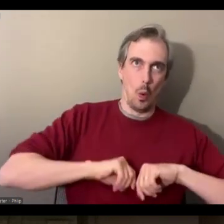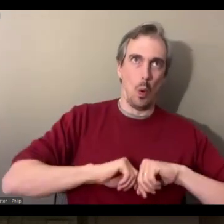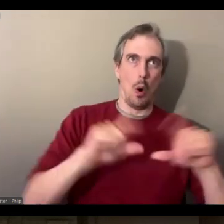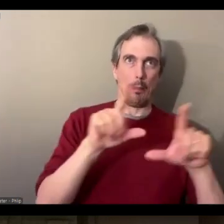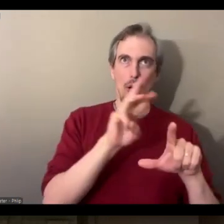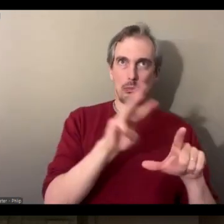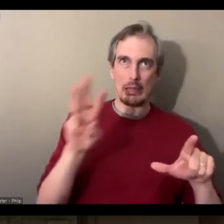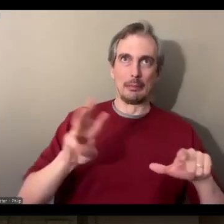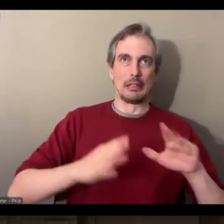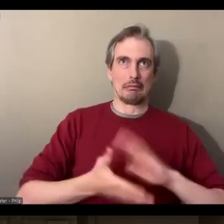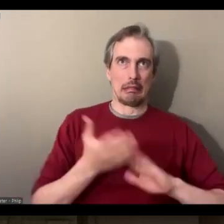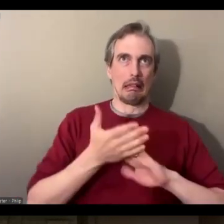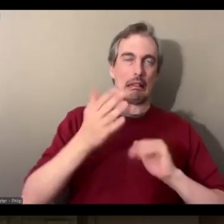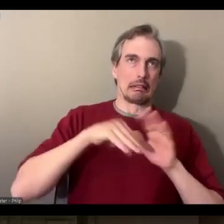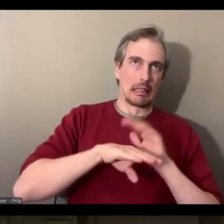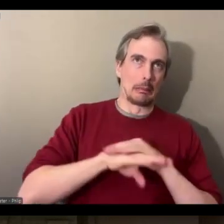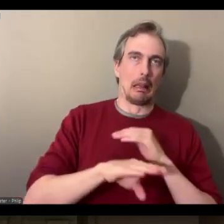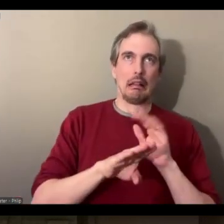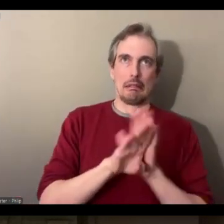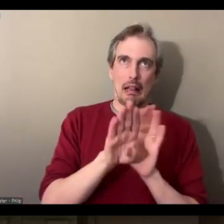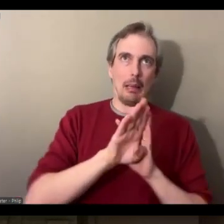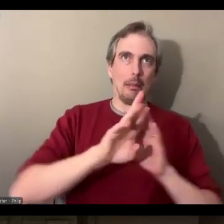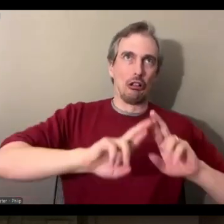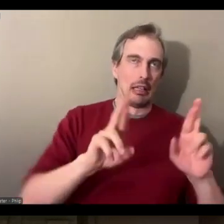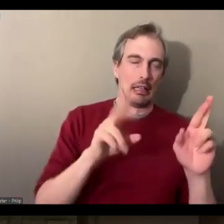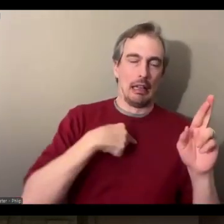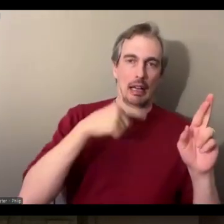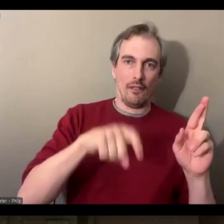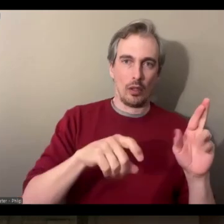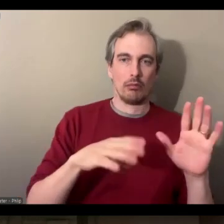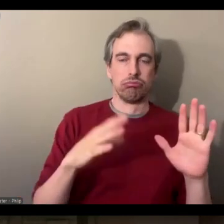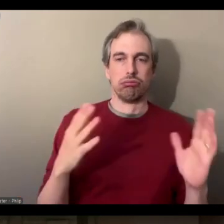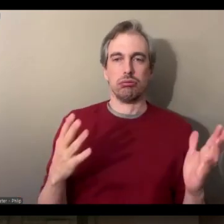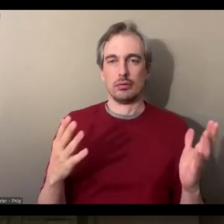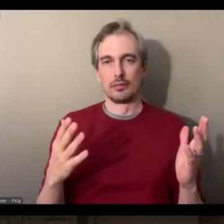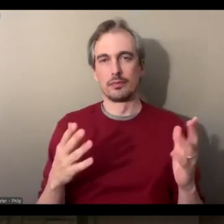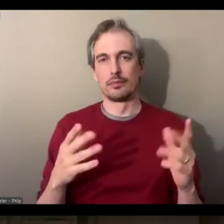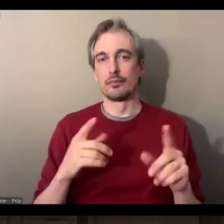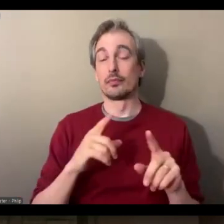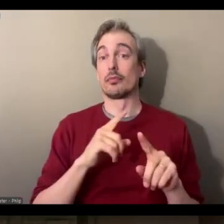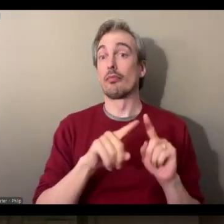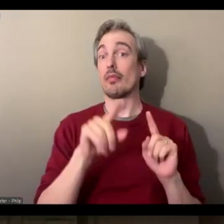Think about this. Because this was actually not in the list of requirements. "Make it accessible" is